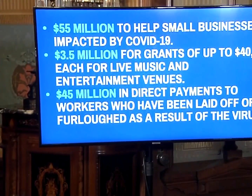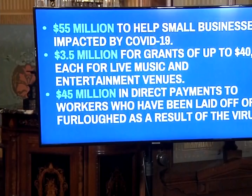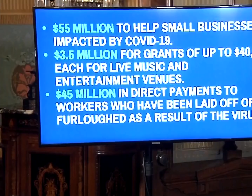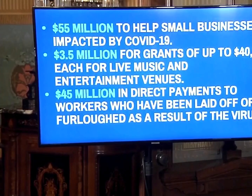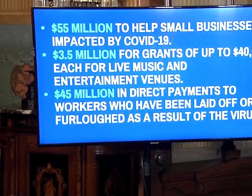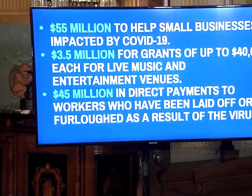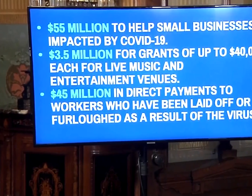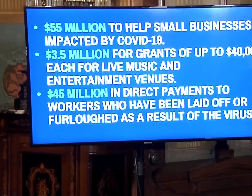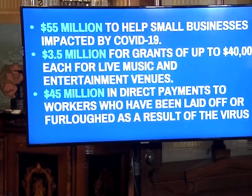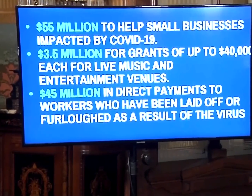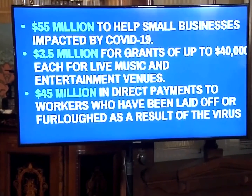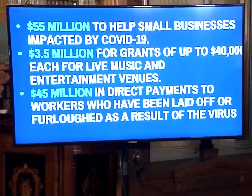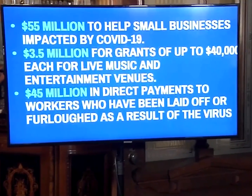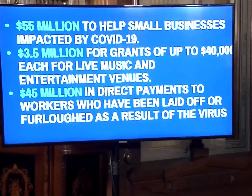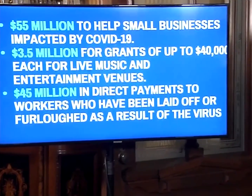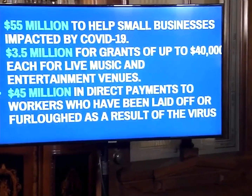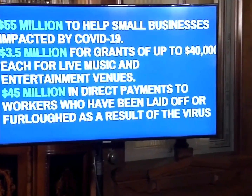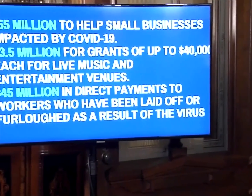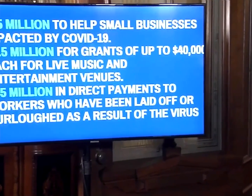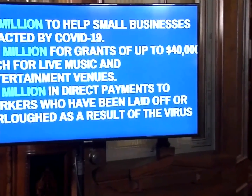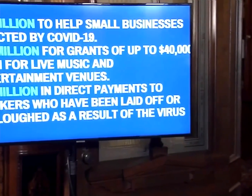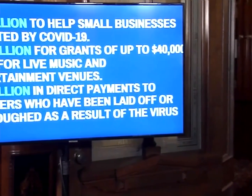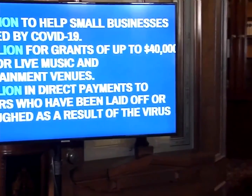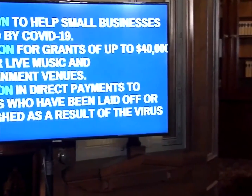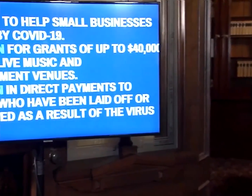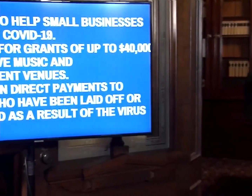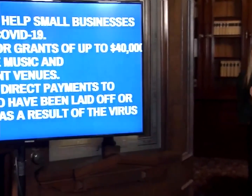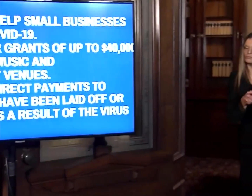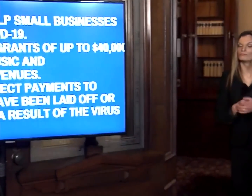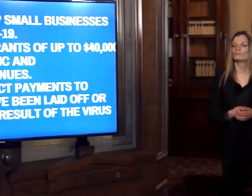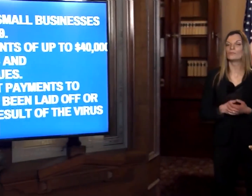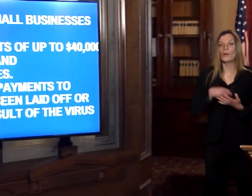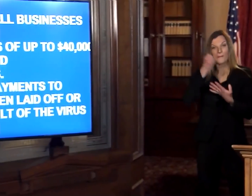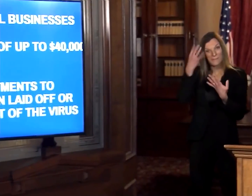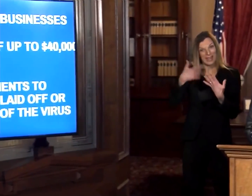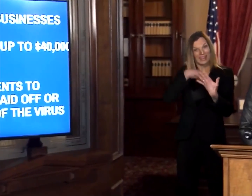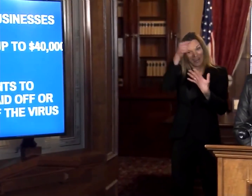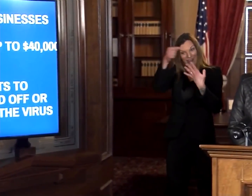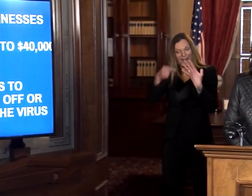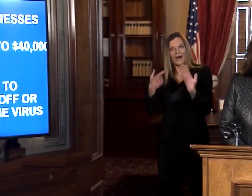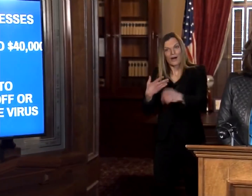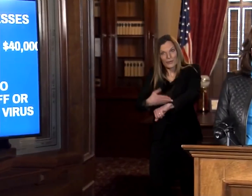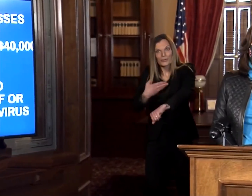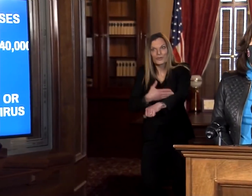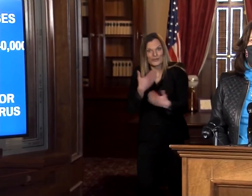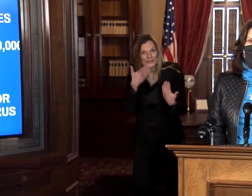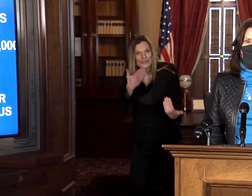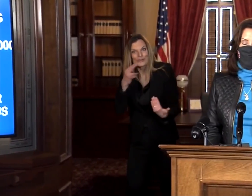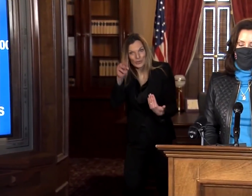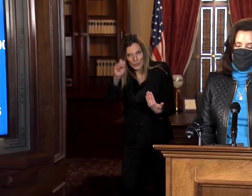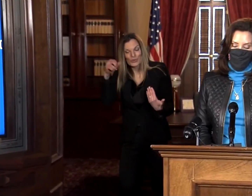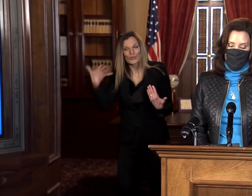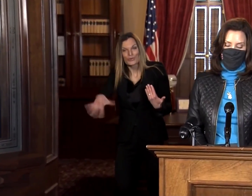this virus. So, this is a positive step, but So, this is a positive step, but there’s so much more work to do there’s so much more work to do to eliminate the virus and to